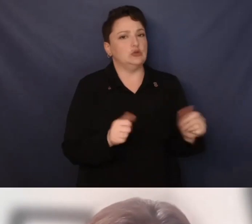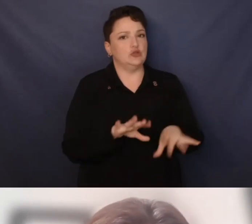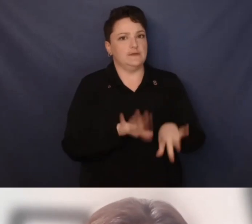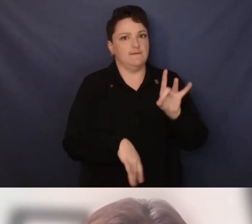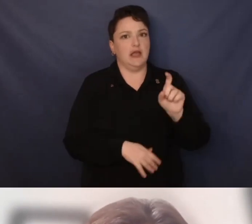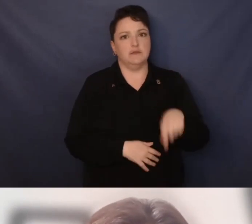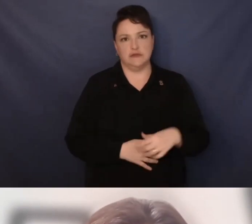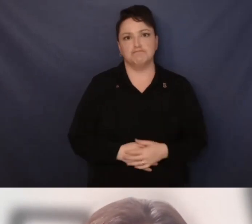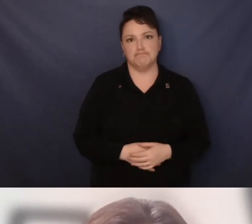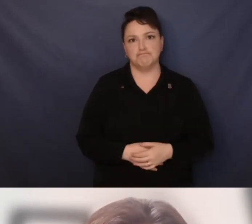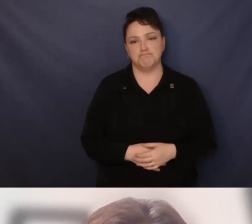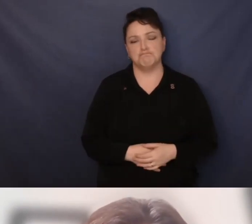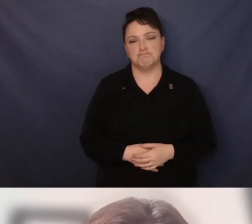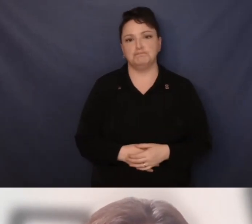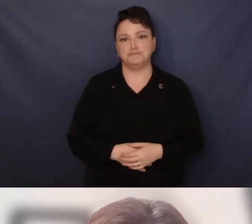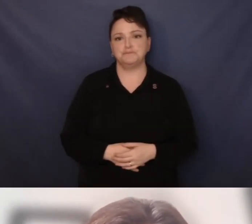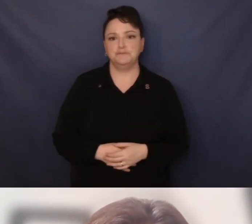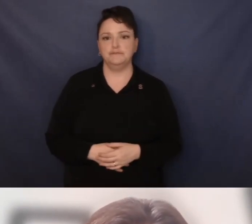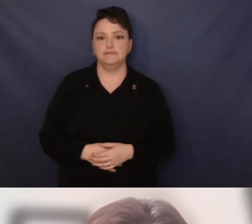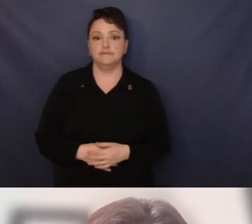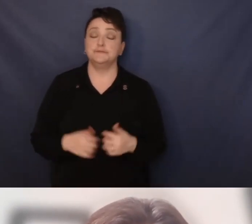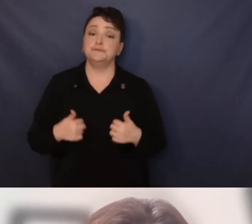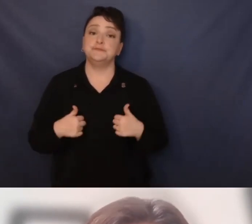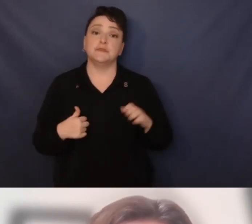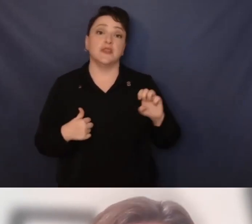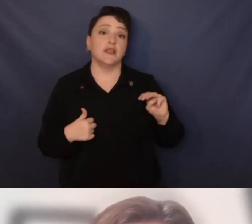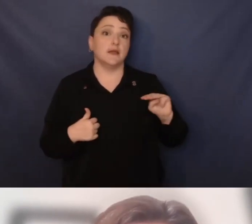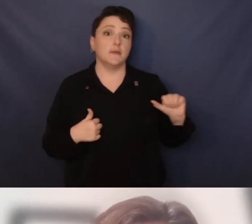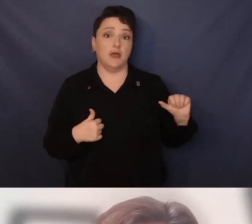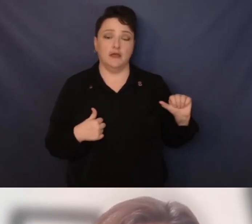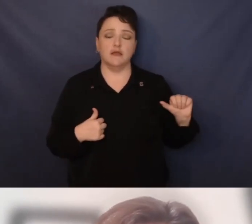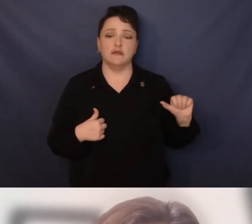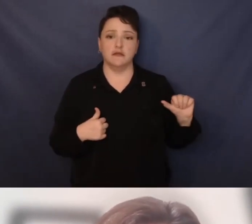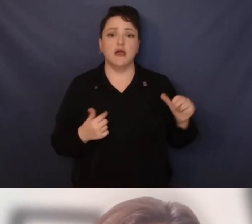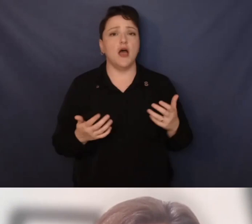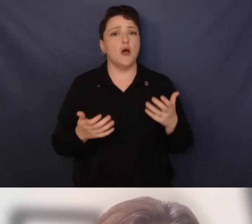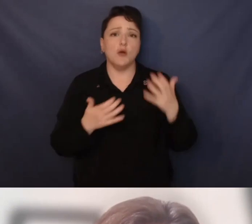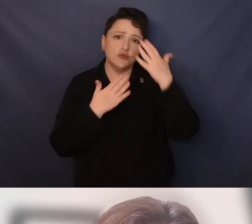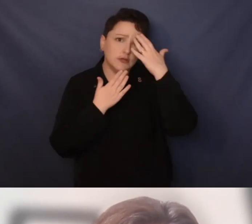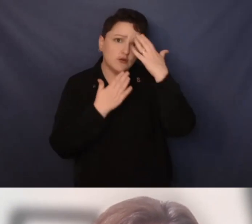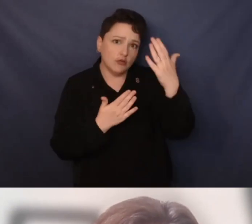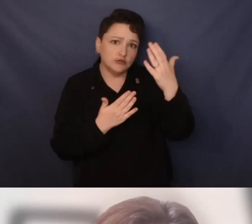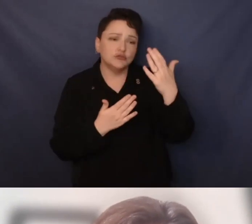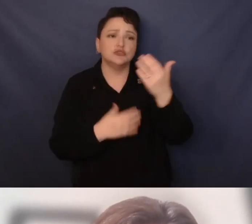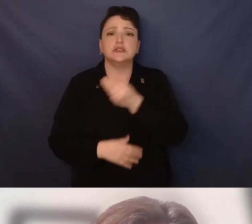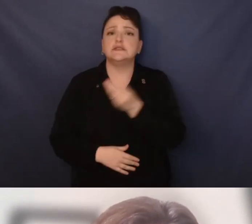I also wanted to acknowledge several questions and comments in the question